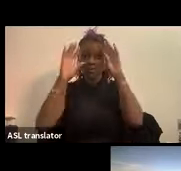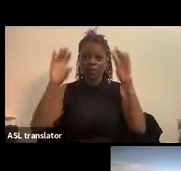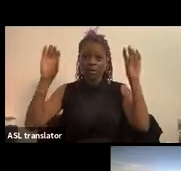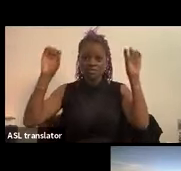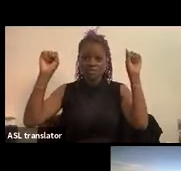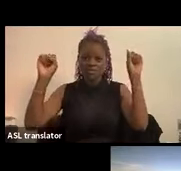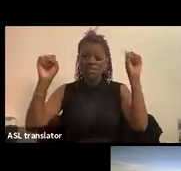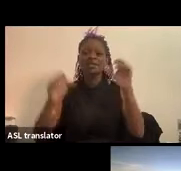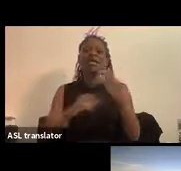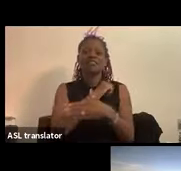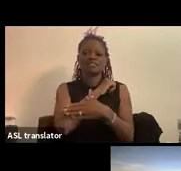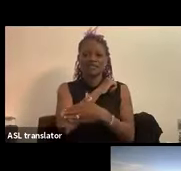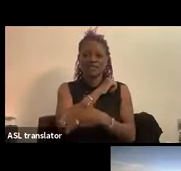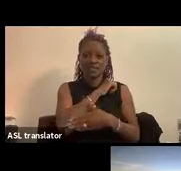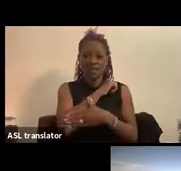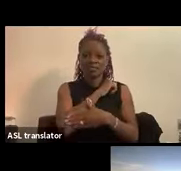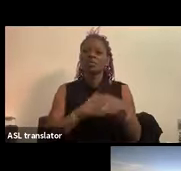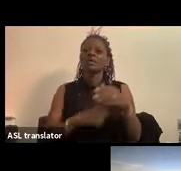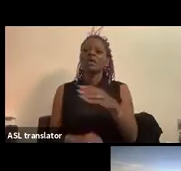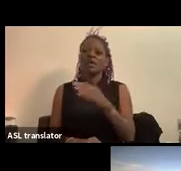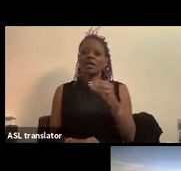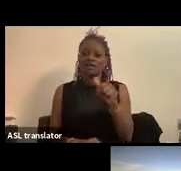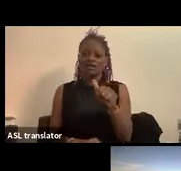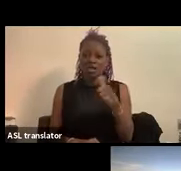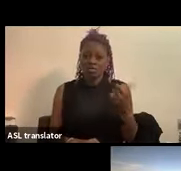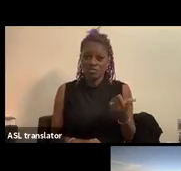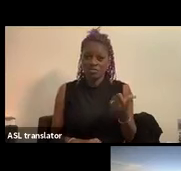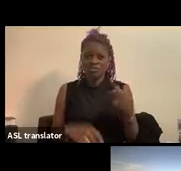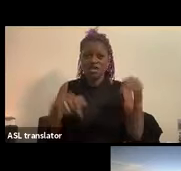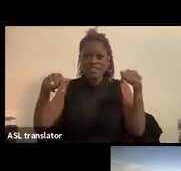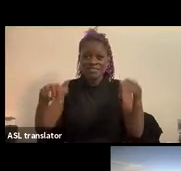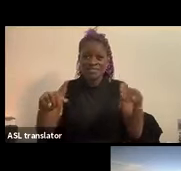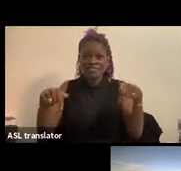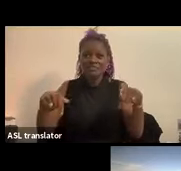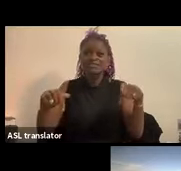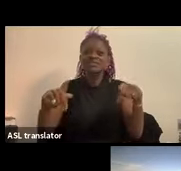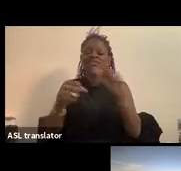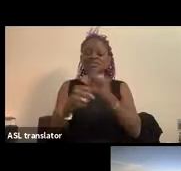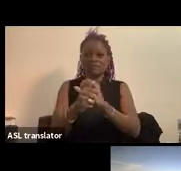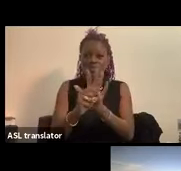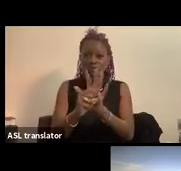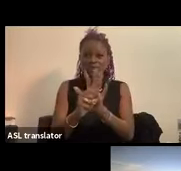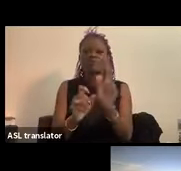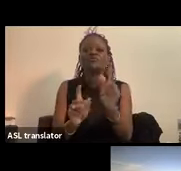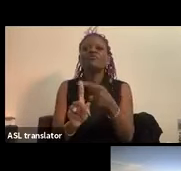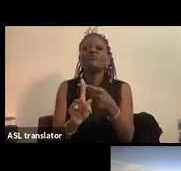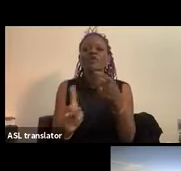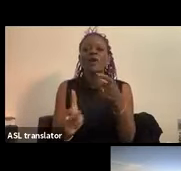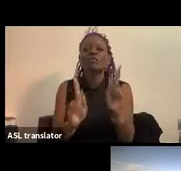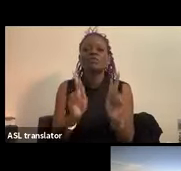officials have all said this is largely a pandemic of the unvaccinated. We all need to adjust and work together to